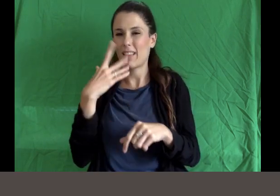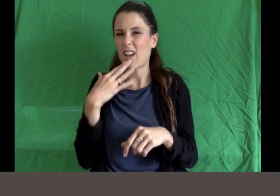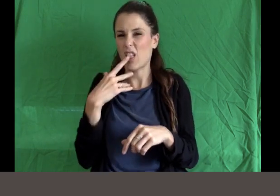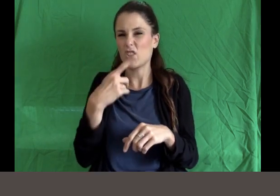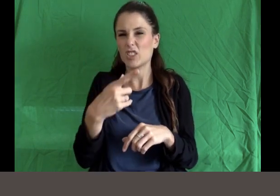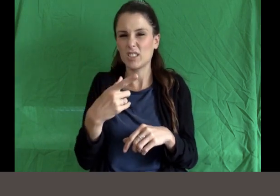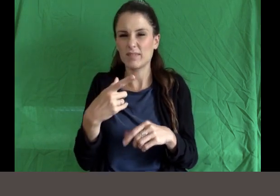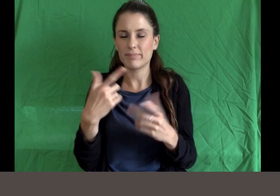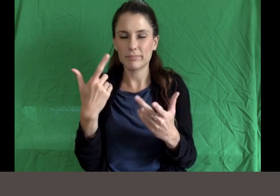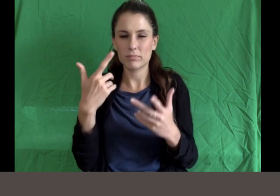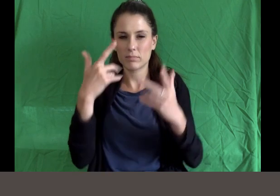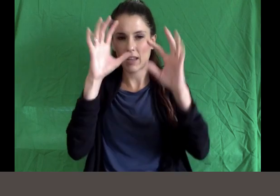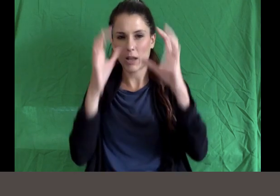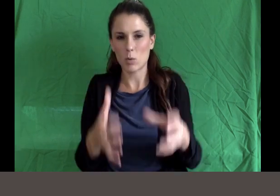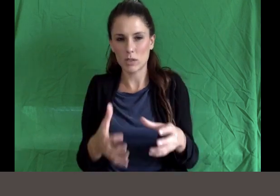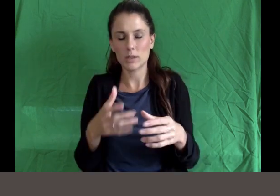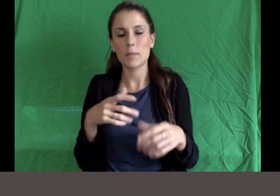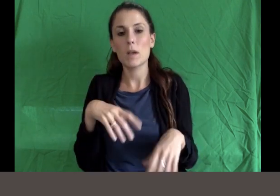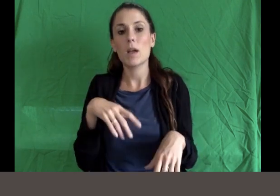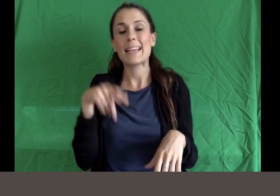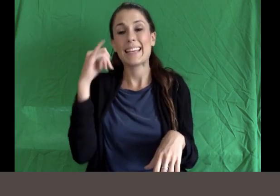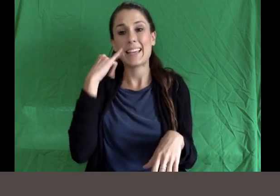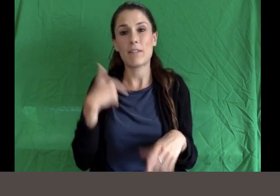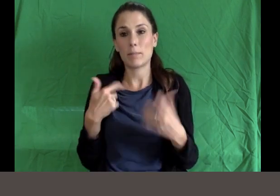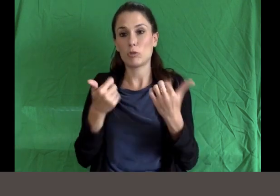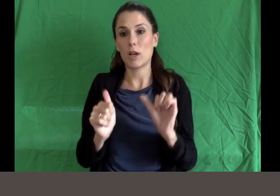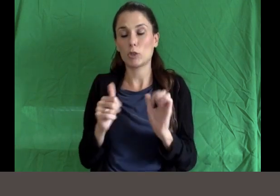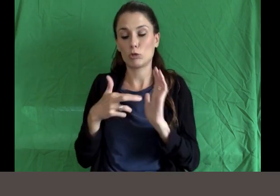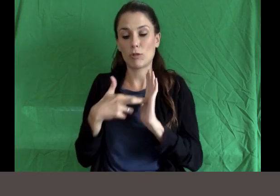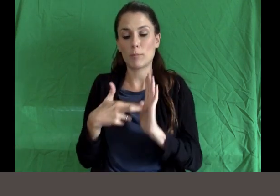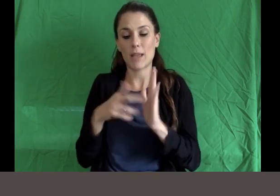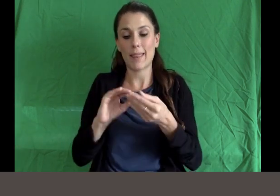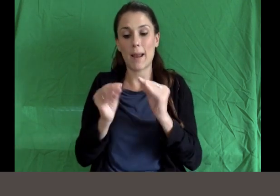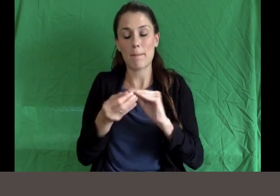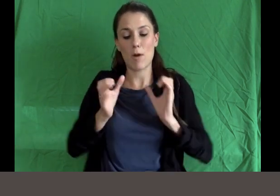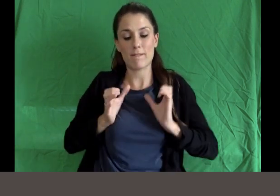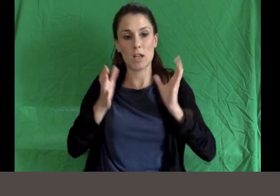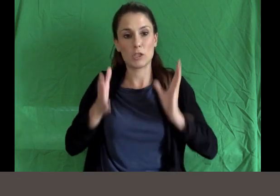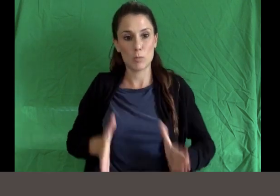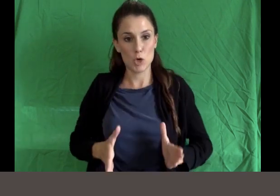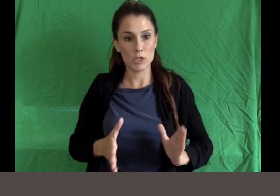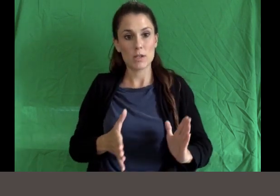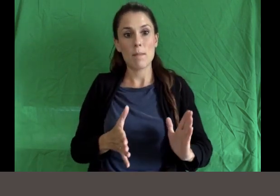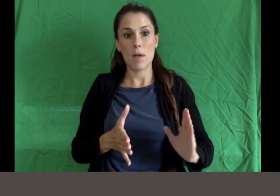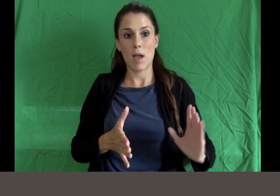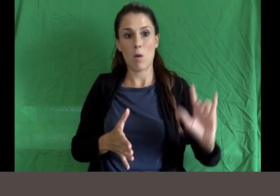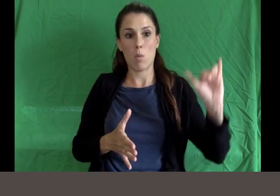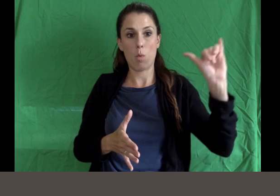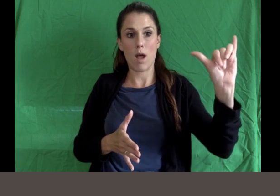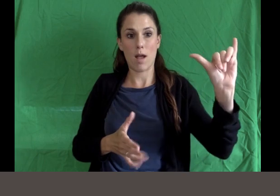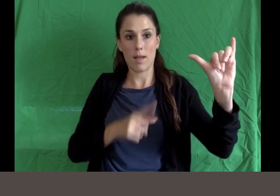if I am trying to represent the number of customers here on my y axis that maybe my restaurant receives